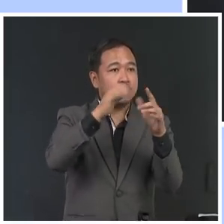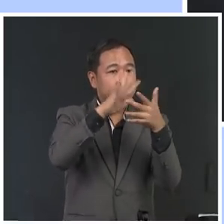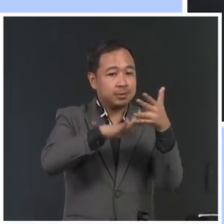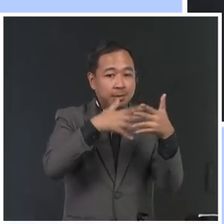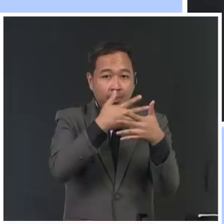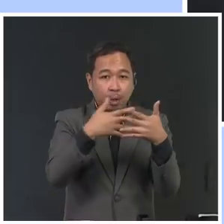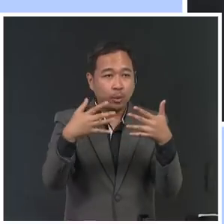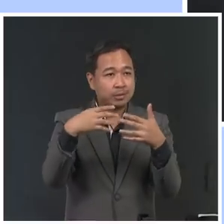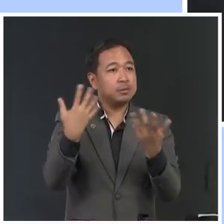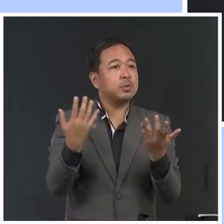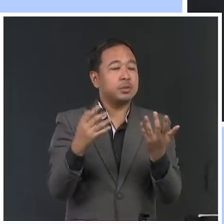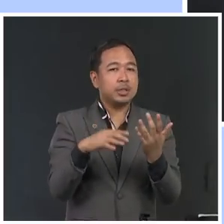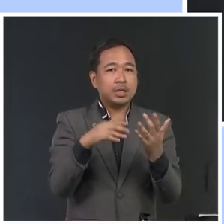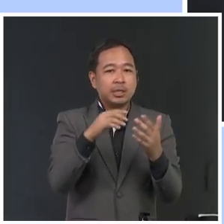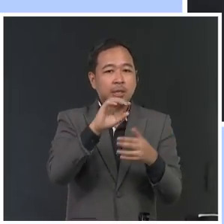much, Professor Maher.